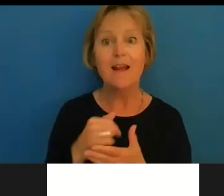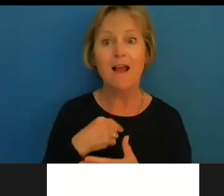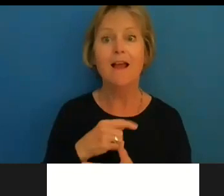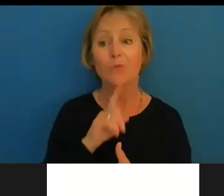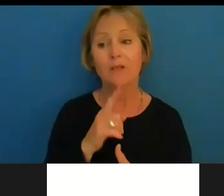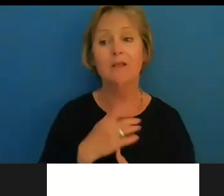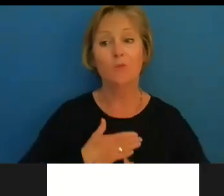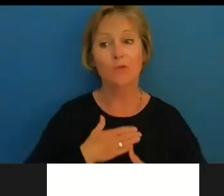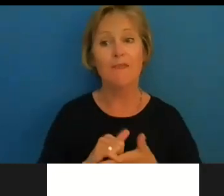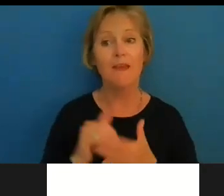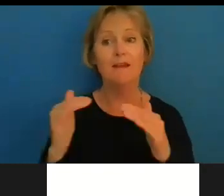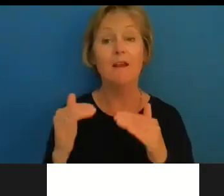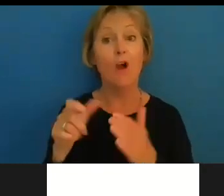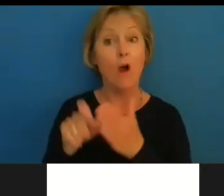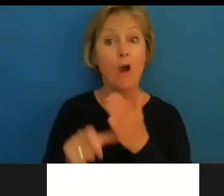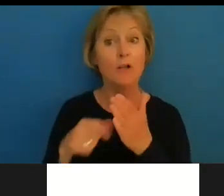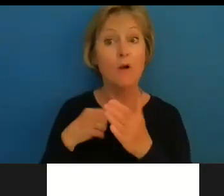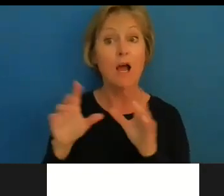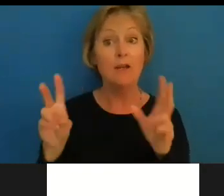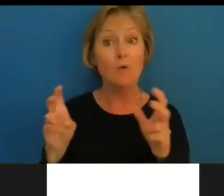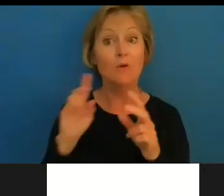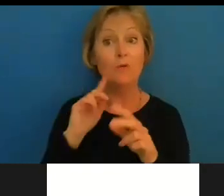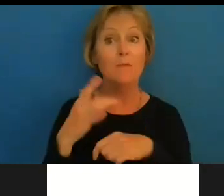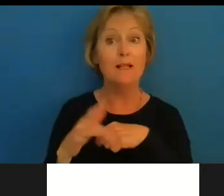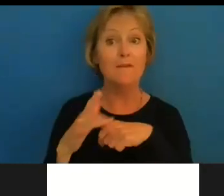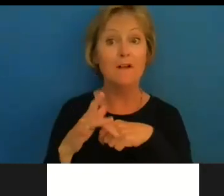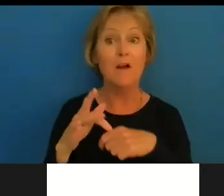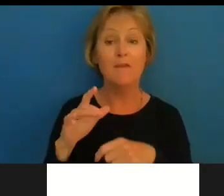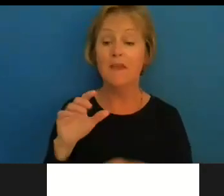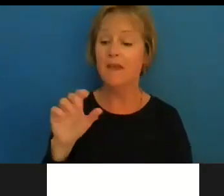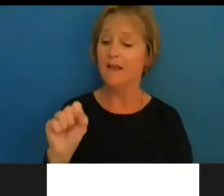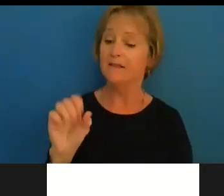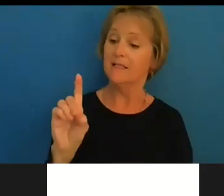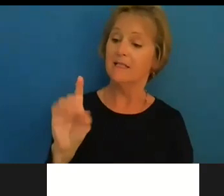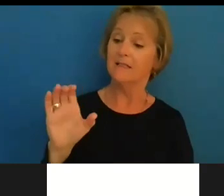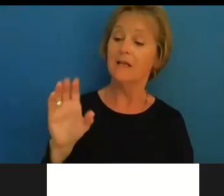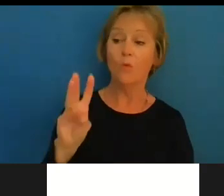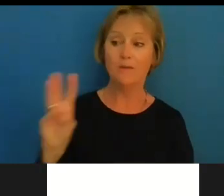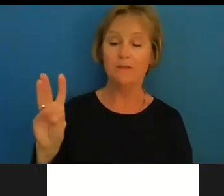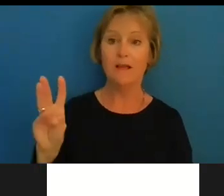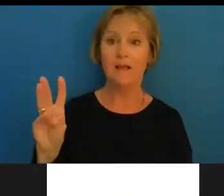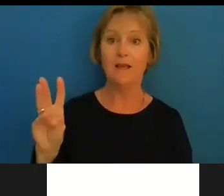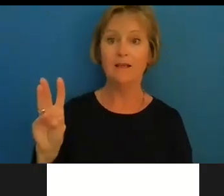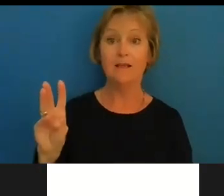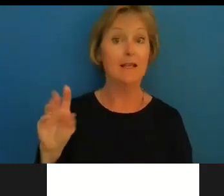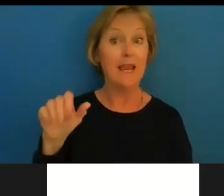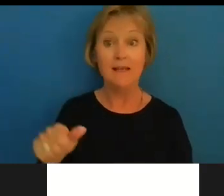The article I quoted will be available on the website under the panelist. Is there anything you want to add before we move on?